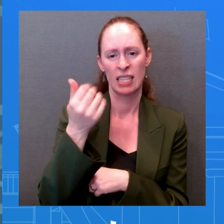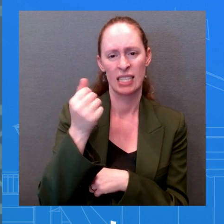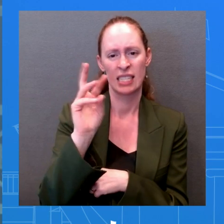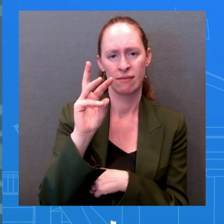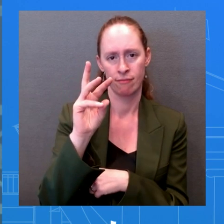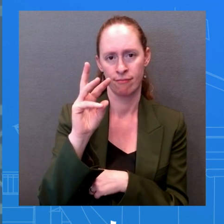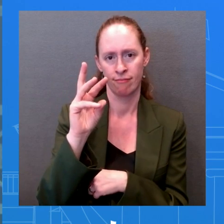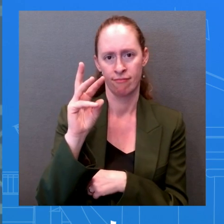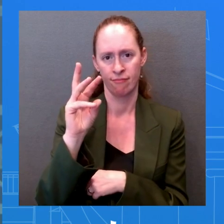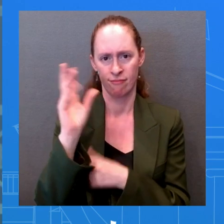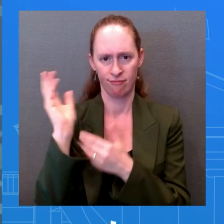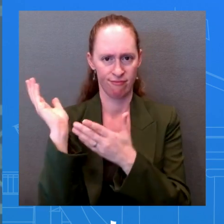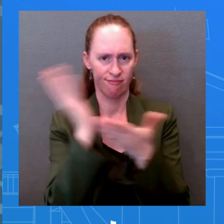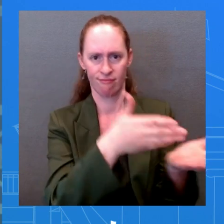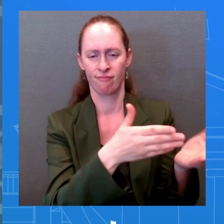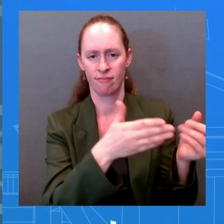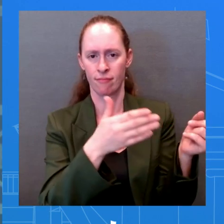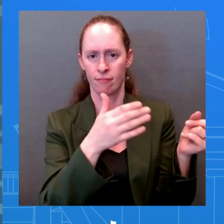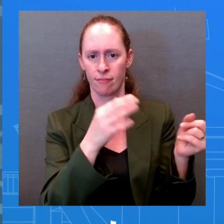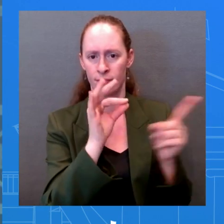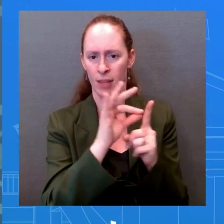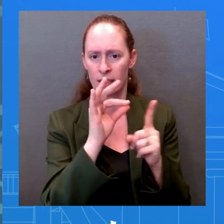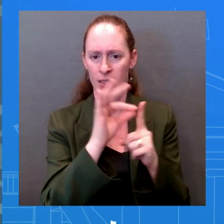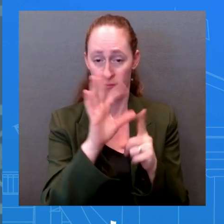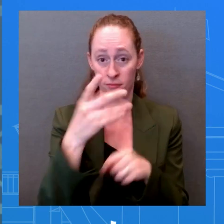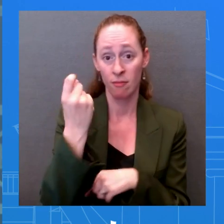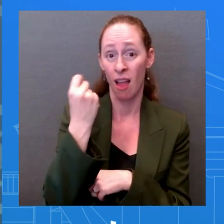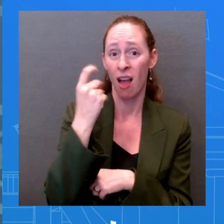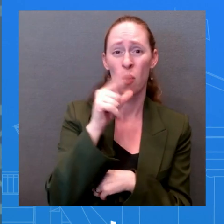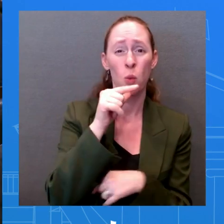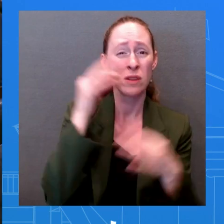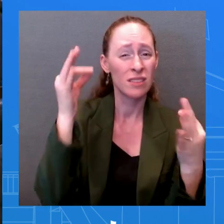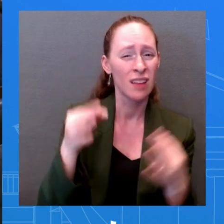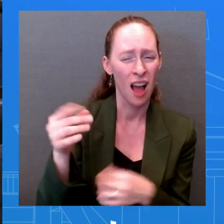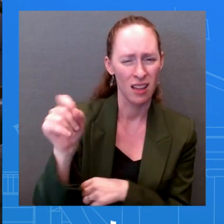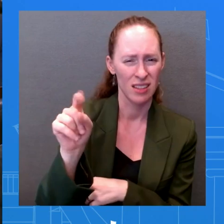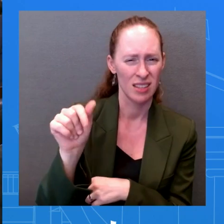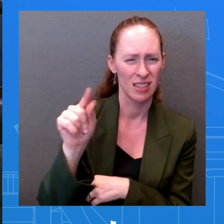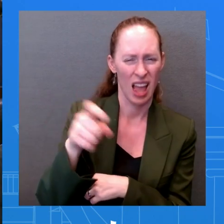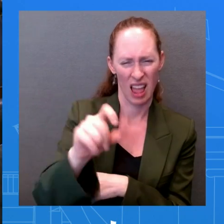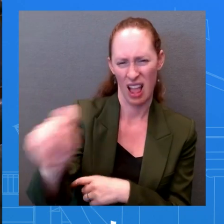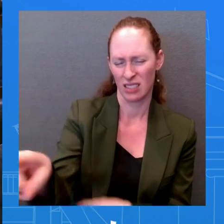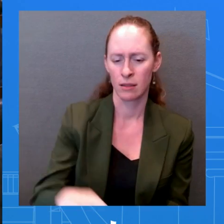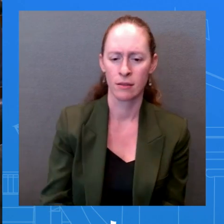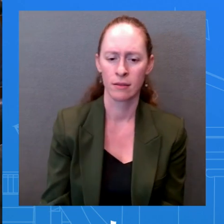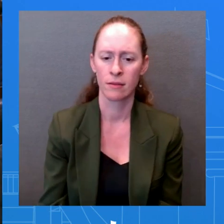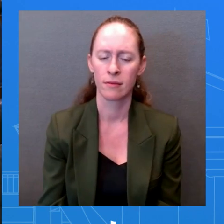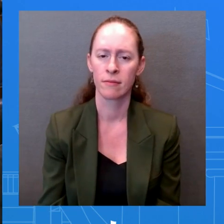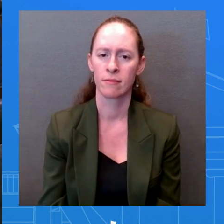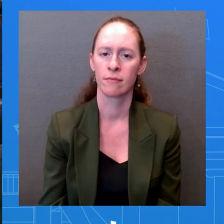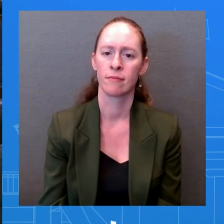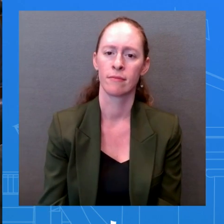for more information on that particular package. The Press: But what about the President's restrictions on -- in security assistance to Pakistan?